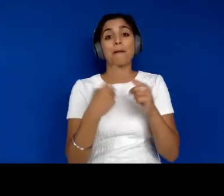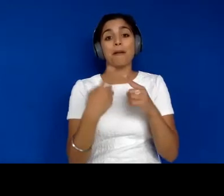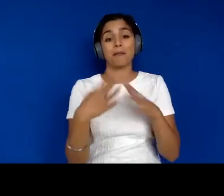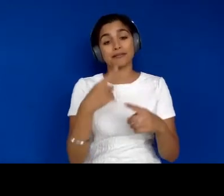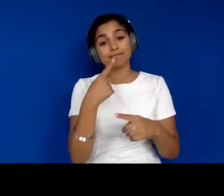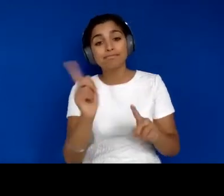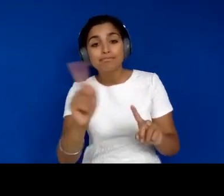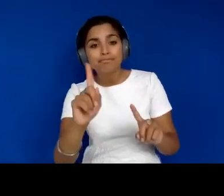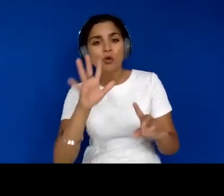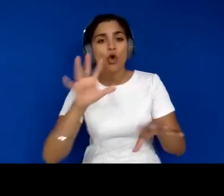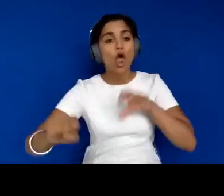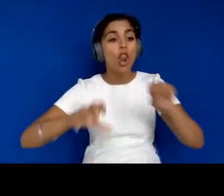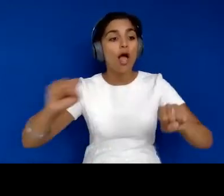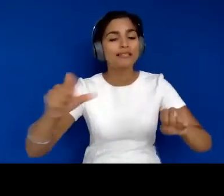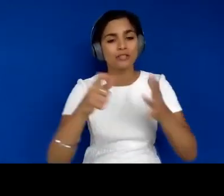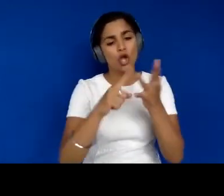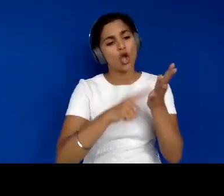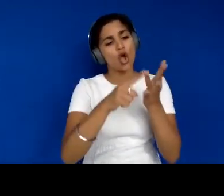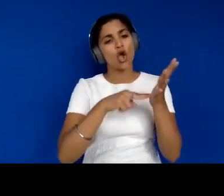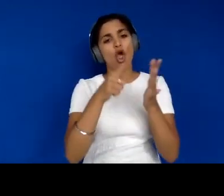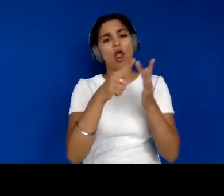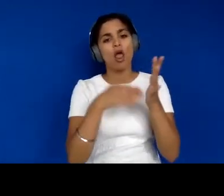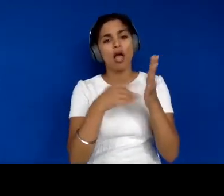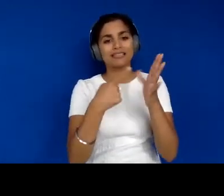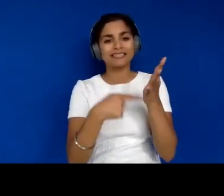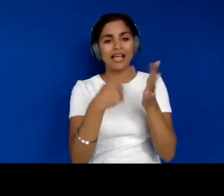violence of ignorance it is a prodigious machine producing